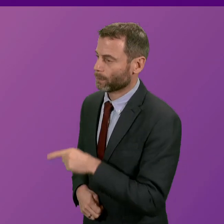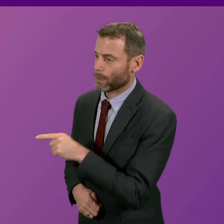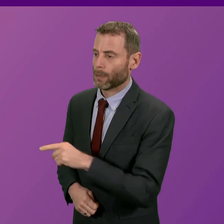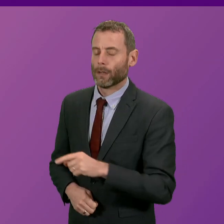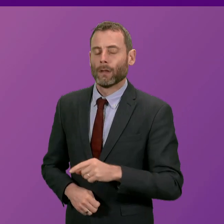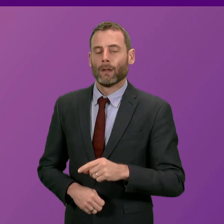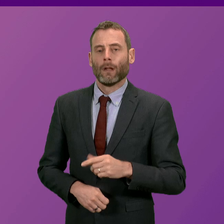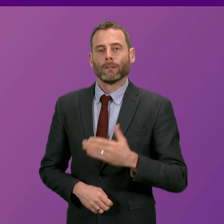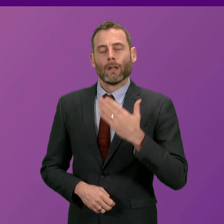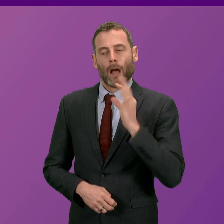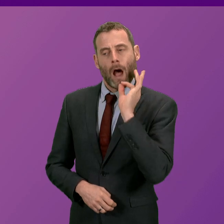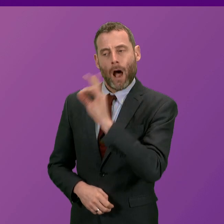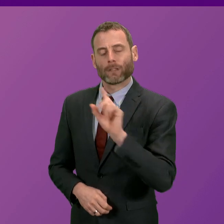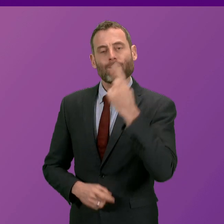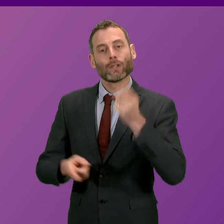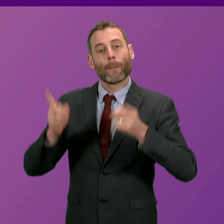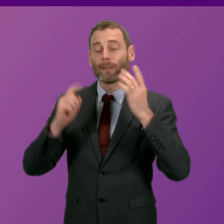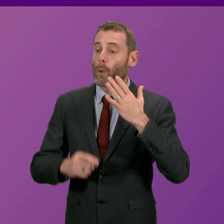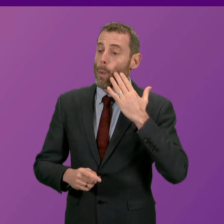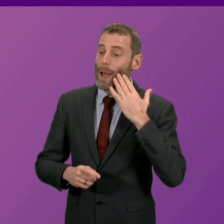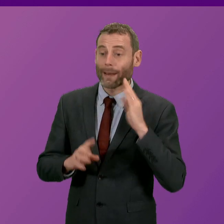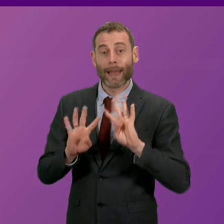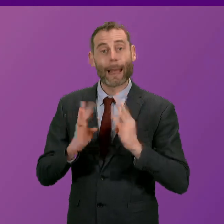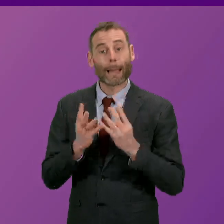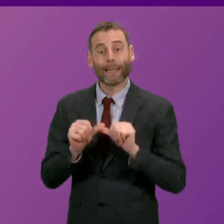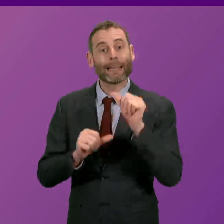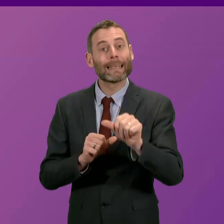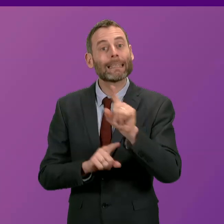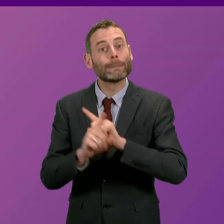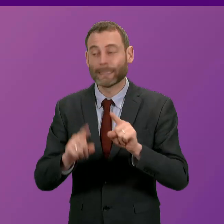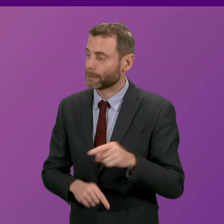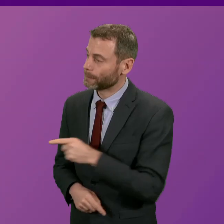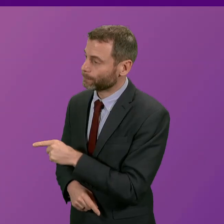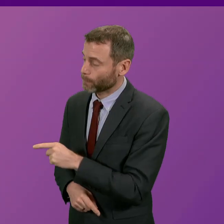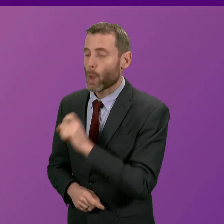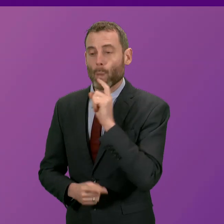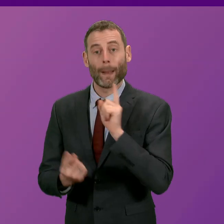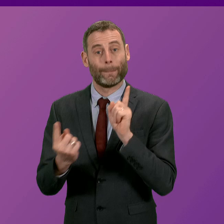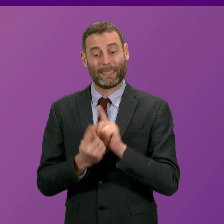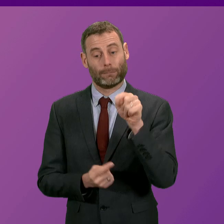To ask the First Minister when the Cabinet will next meet. The Cabinet will next meet on Tuesday.